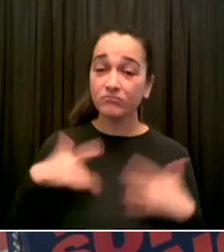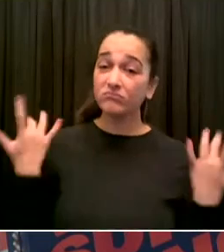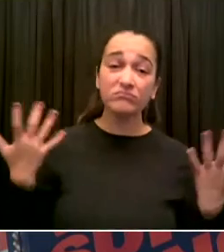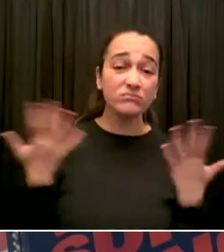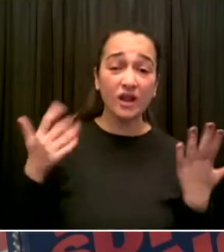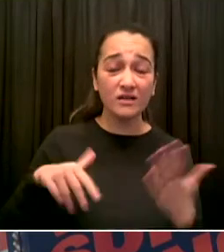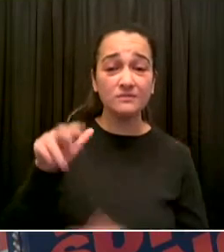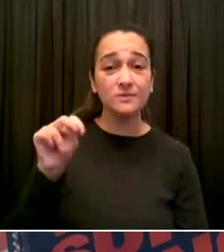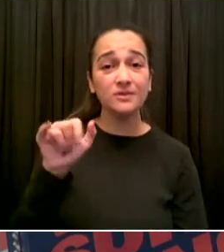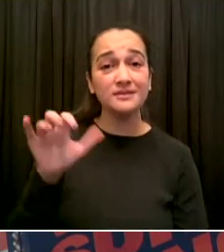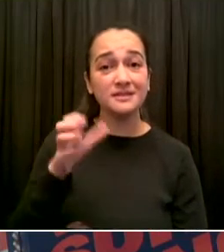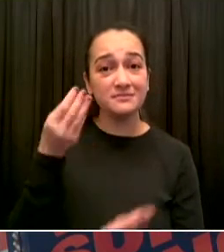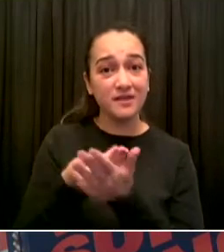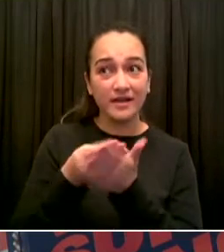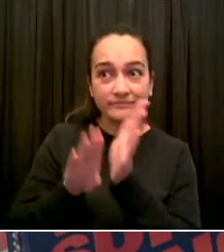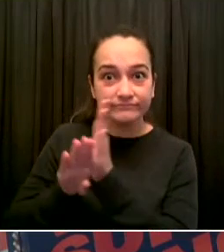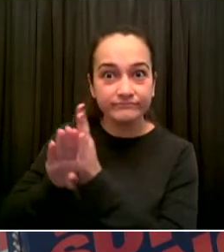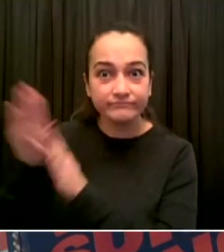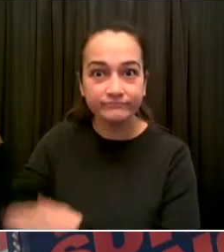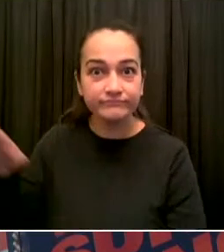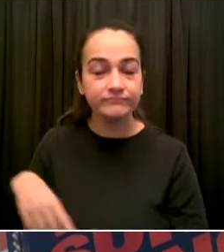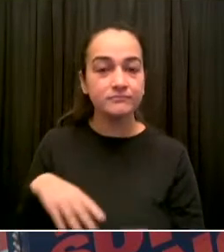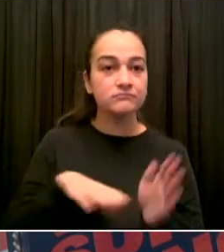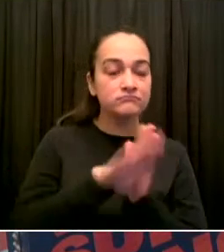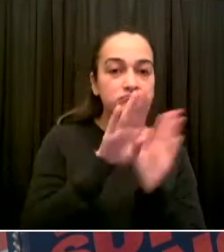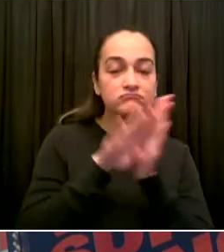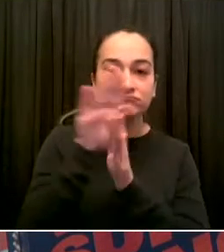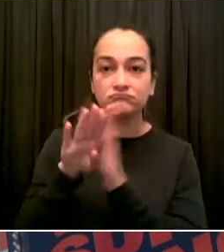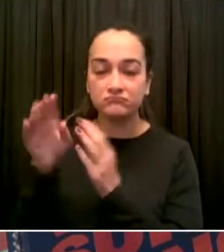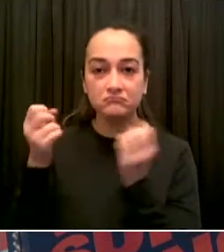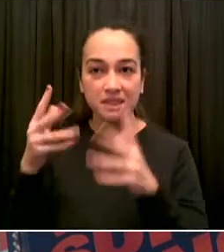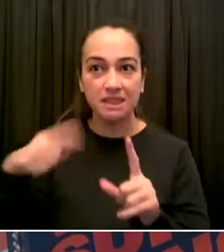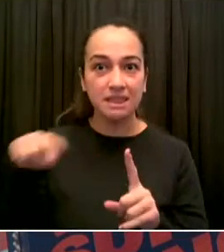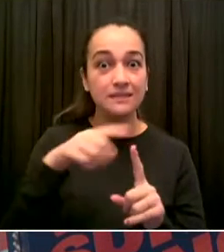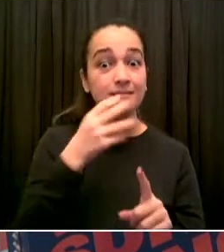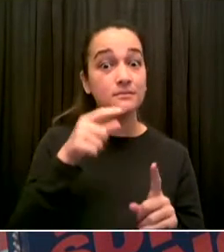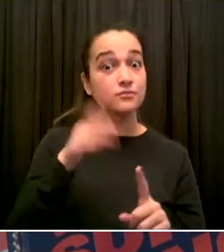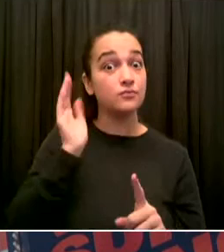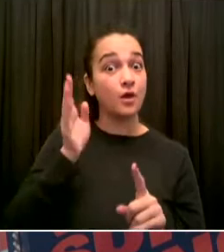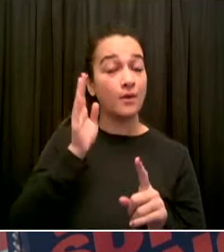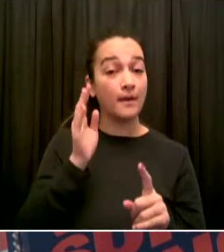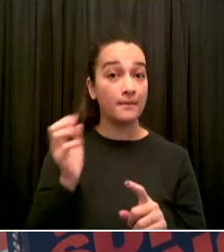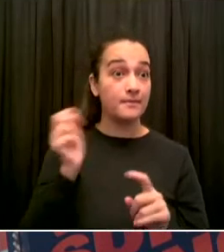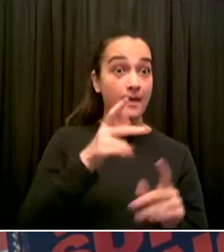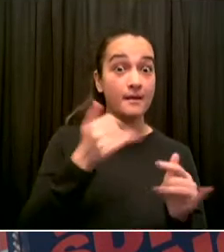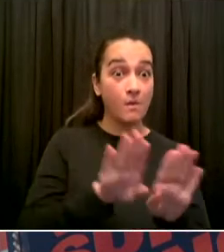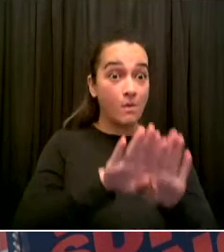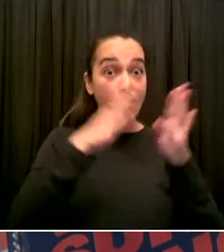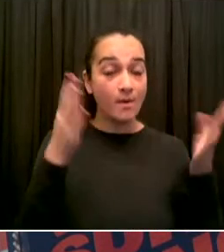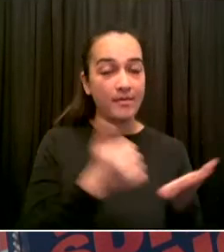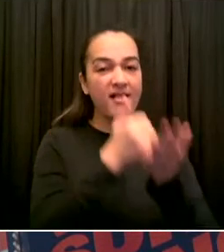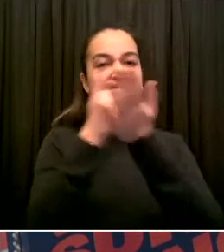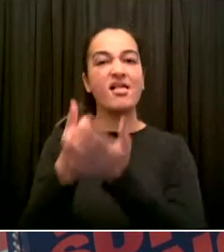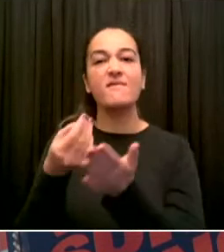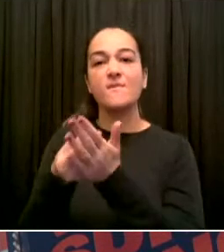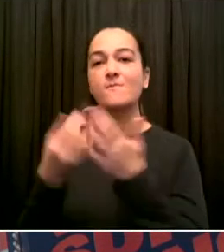WHO COME TO SEE THEM. A LOT OF JOBS COMING BACK IN THE PROCESS. THIS IS REALLY EXCITING, THIS